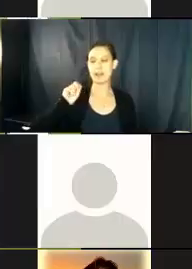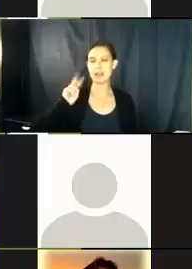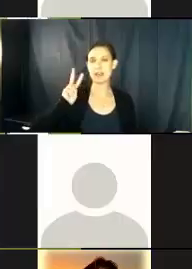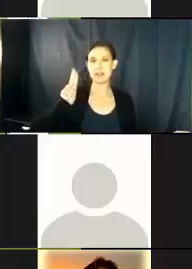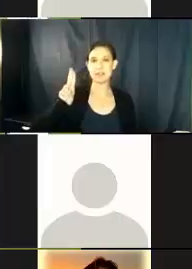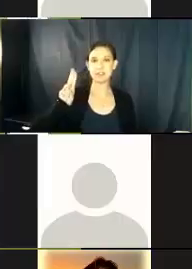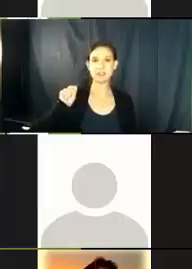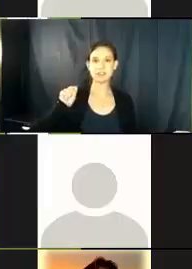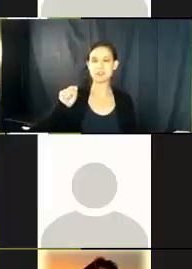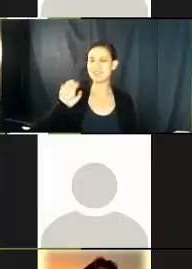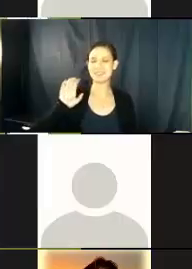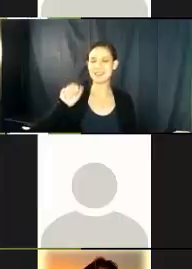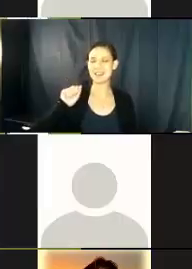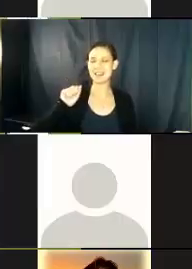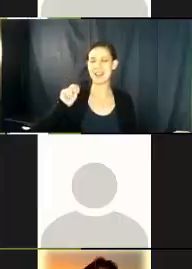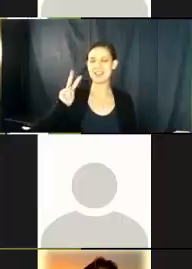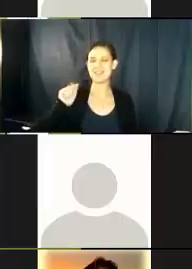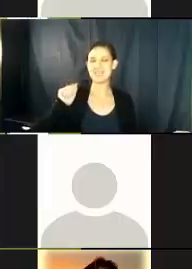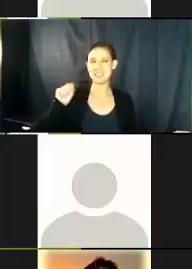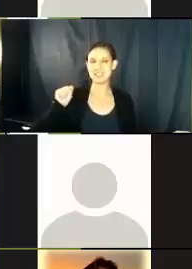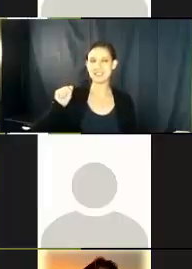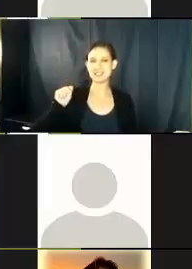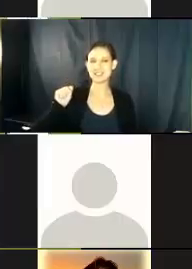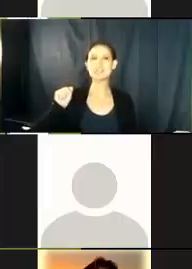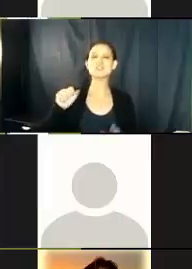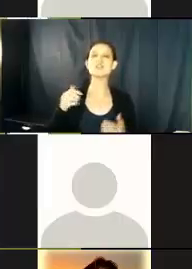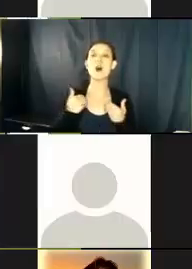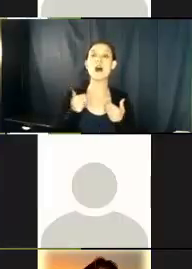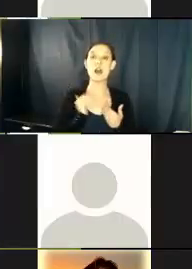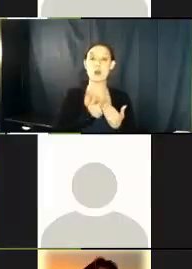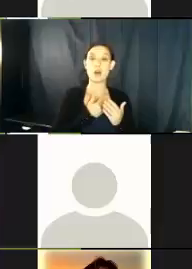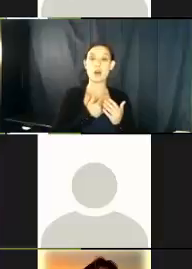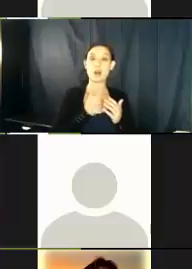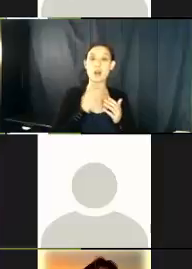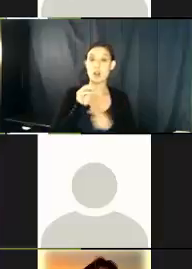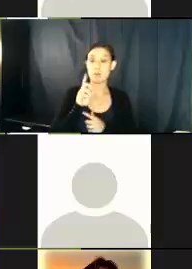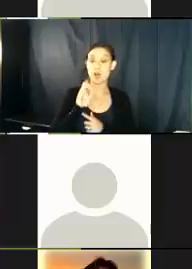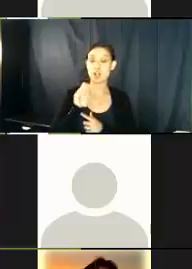And so we create modules based on the 5E model. I'm going to use this Algebra I as an example.